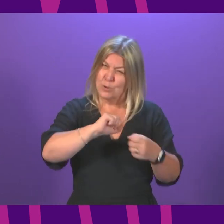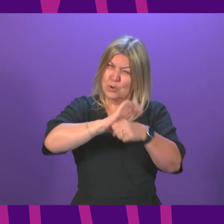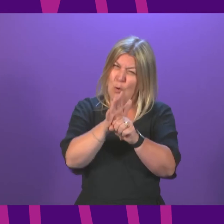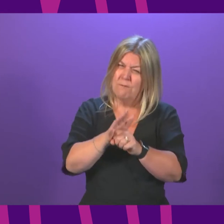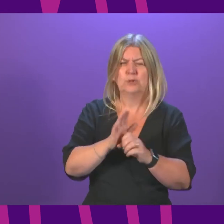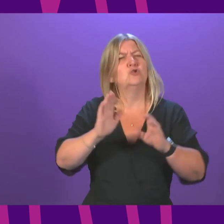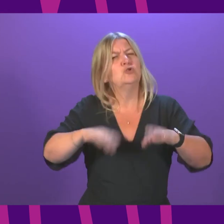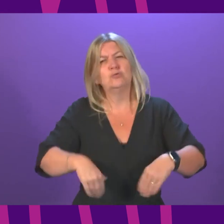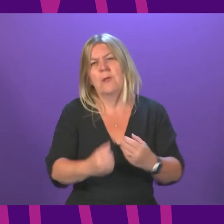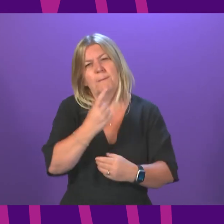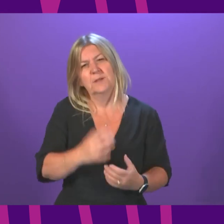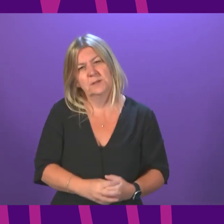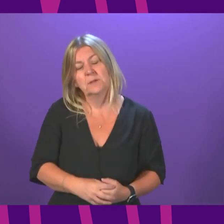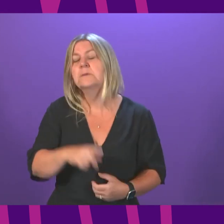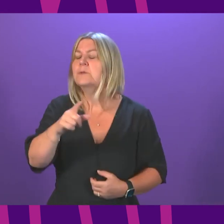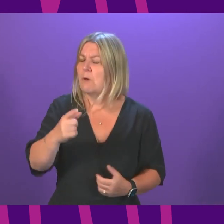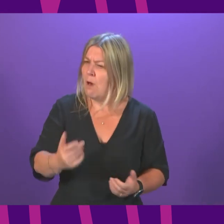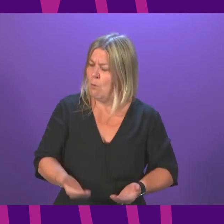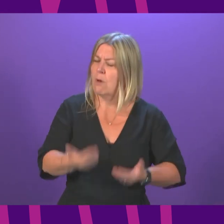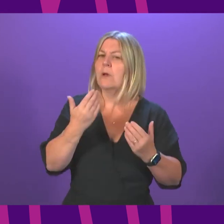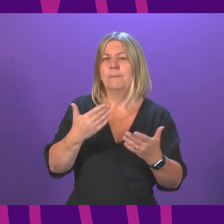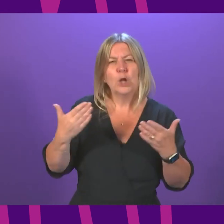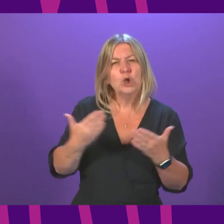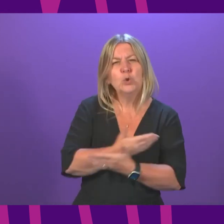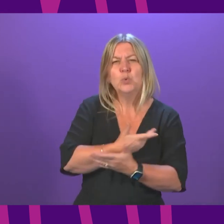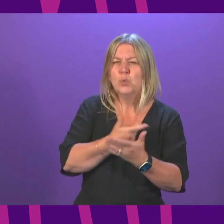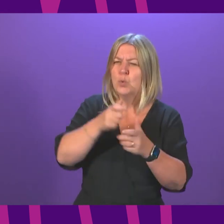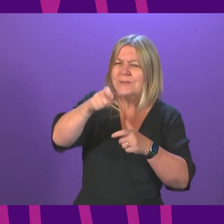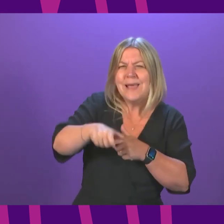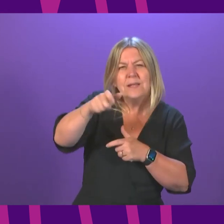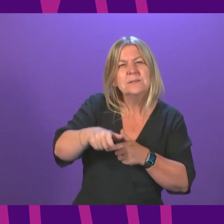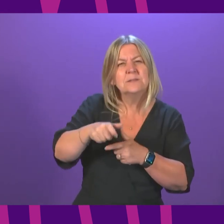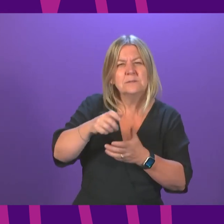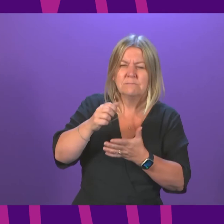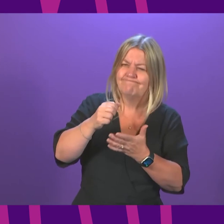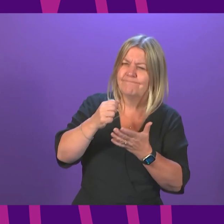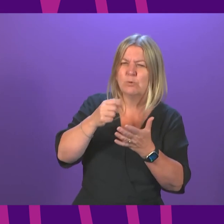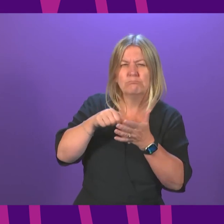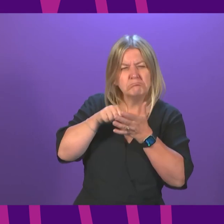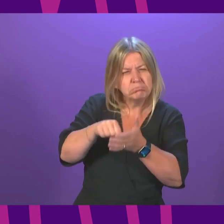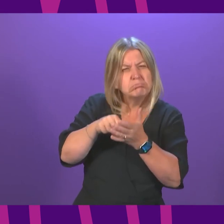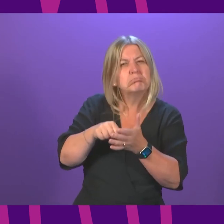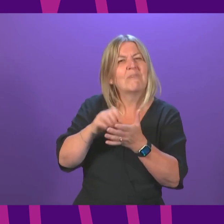I thank the legislation and clerking teams for the work that they have put into the bill, which has been no small feat.